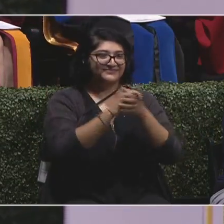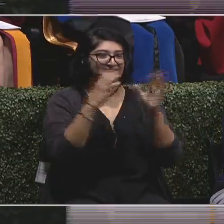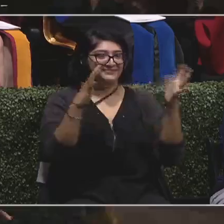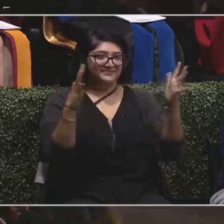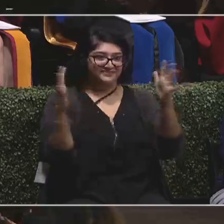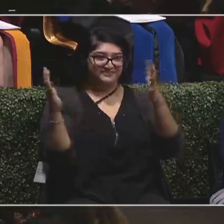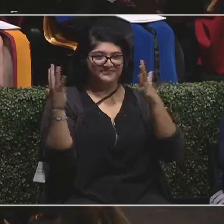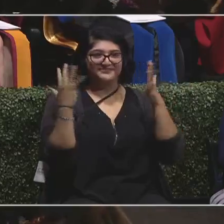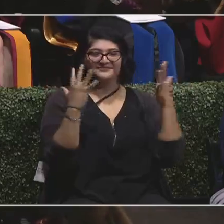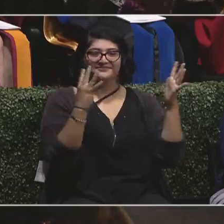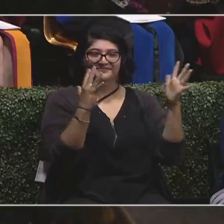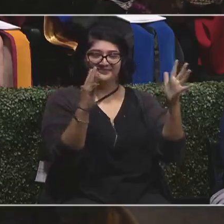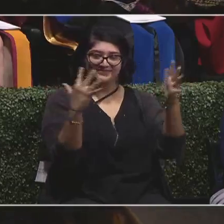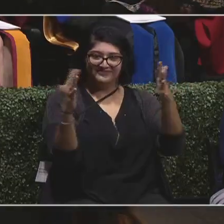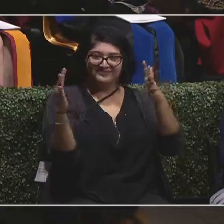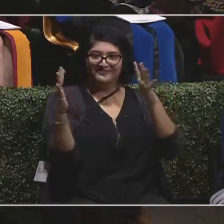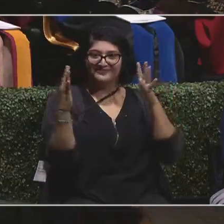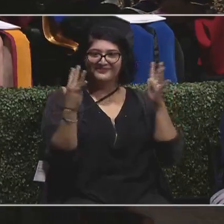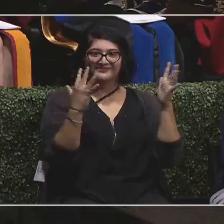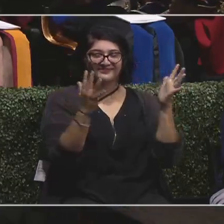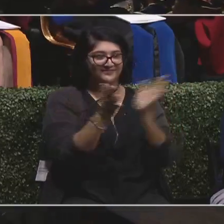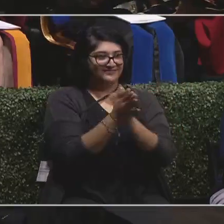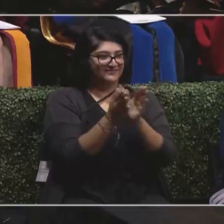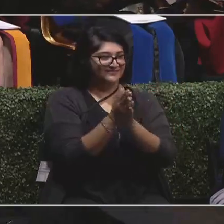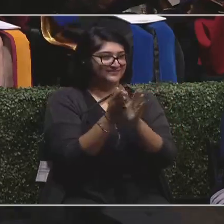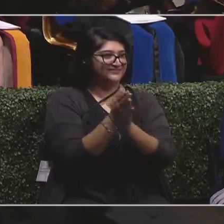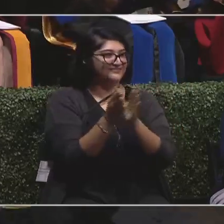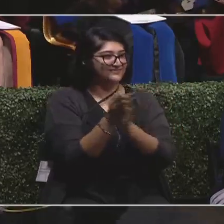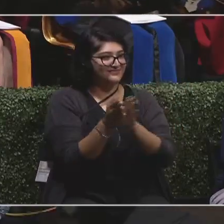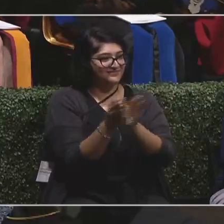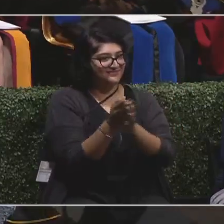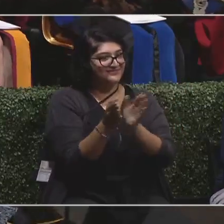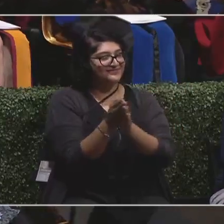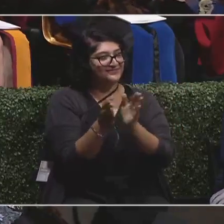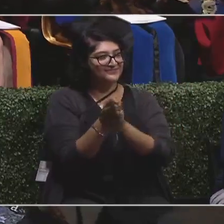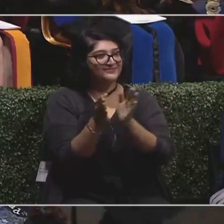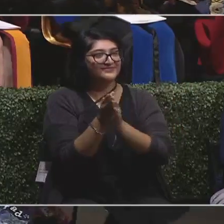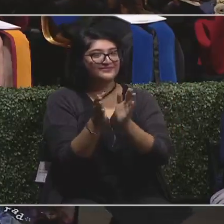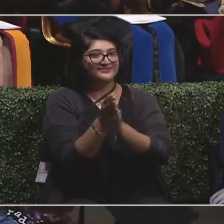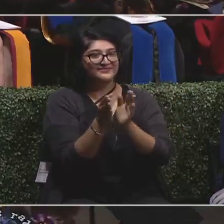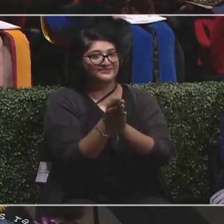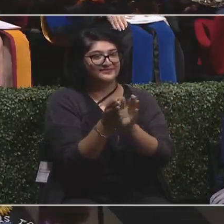ALWAYS REMEMBER, YOU ARE A G OLDEN EAGLE. YOU WILL SOAR. CONGRATULATIONS.